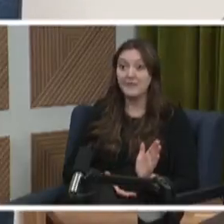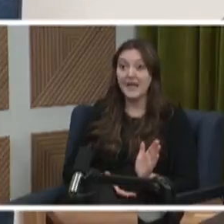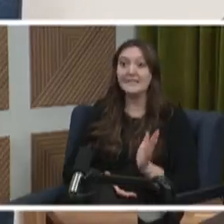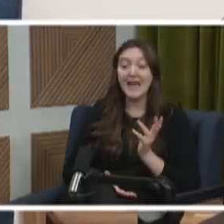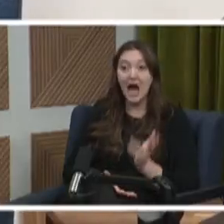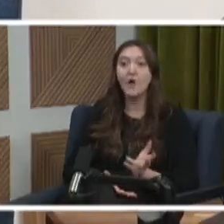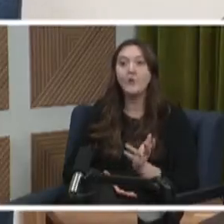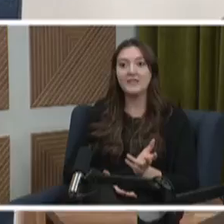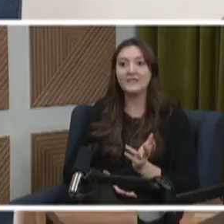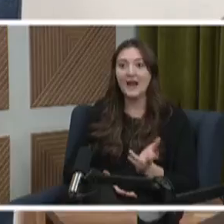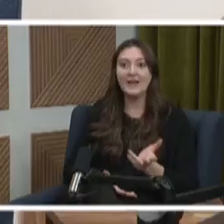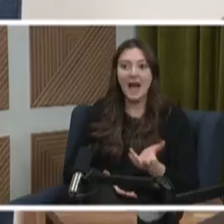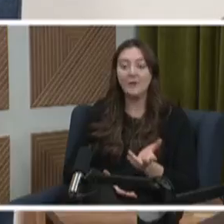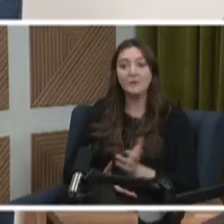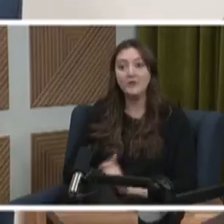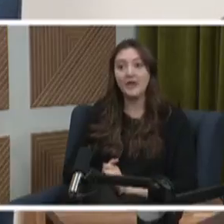That is how we sign and how we communicate.